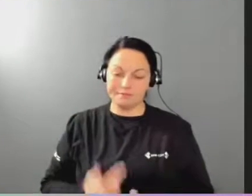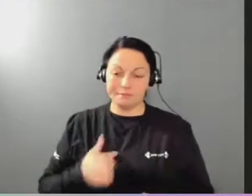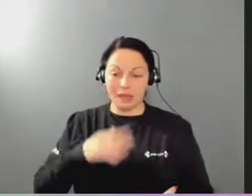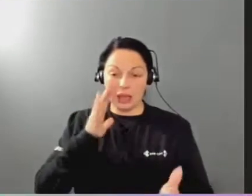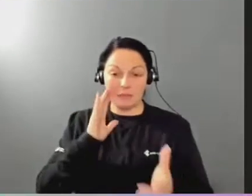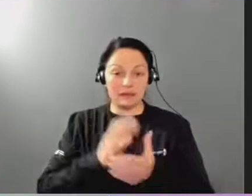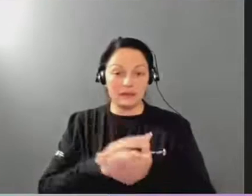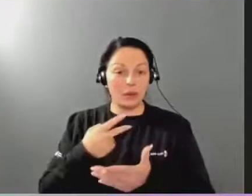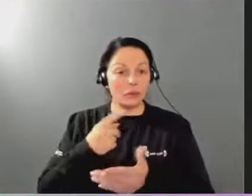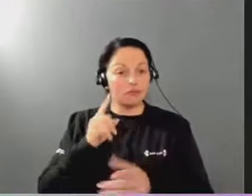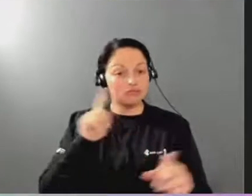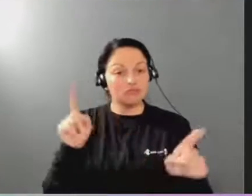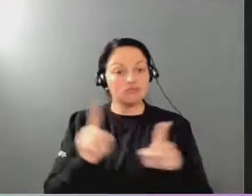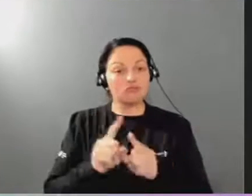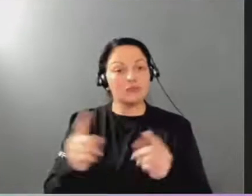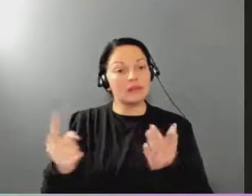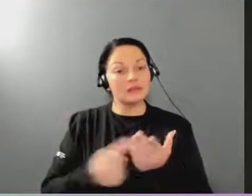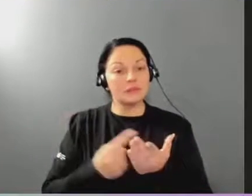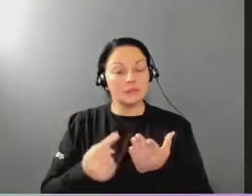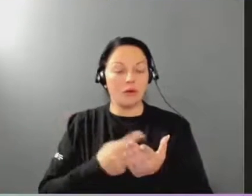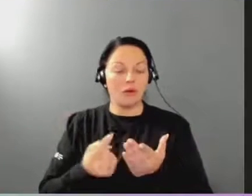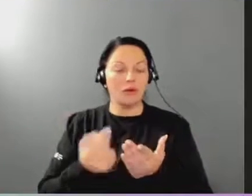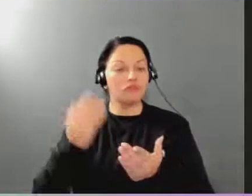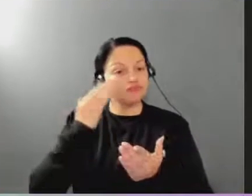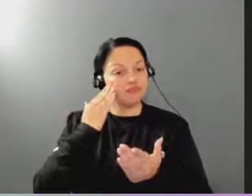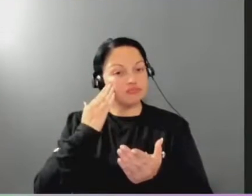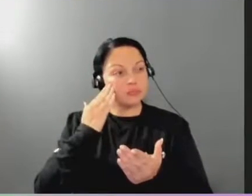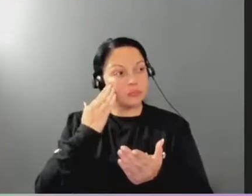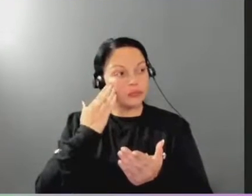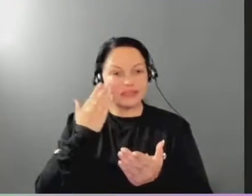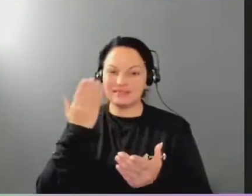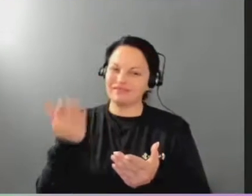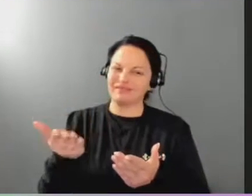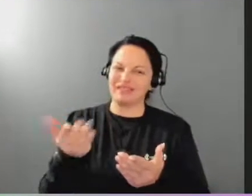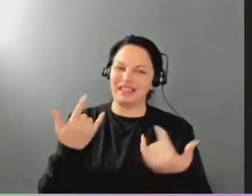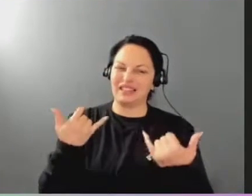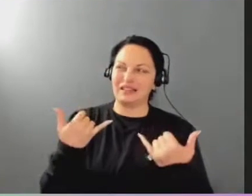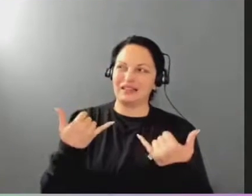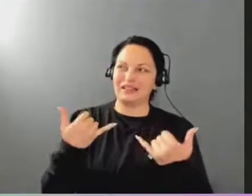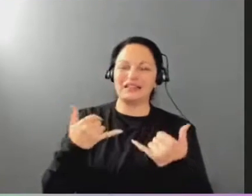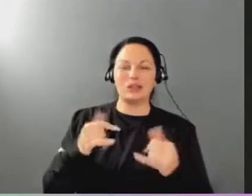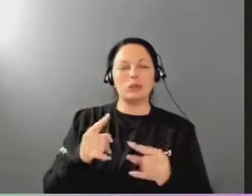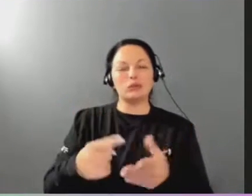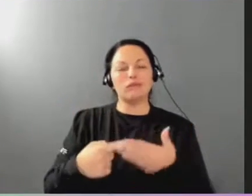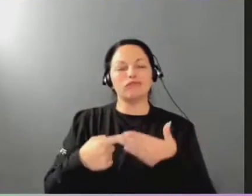your Chris and help how it helped them with self reflection. I think you and I would agree and our advocacy,